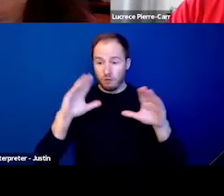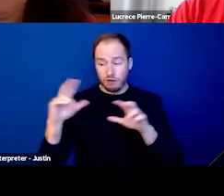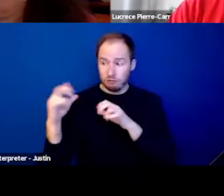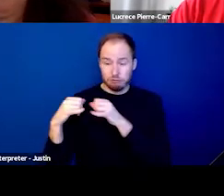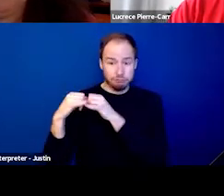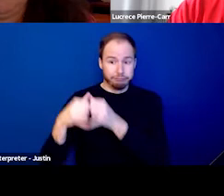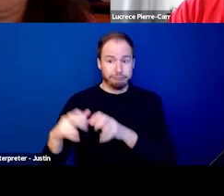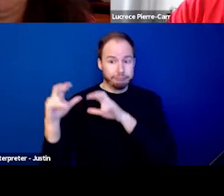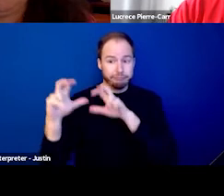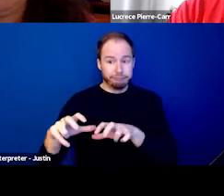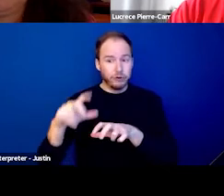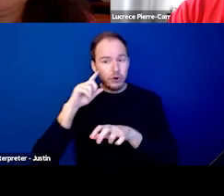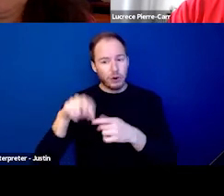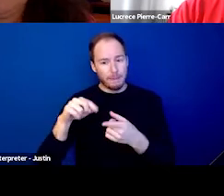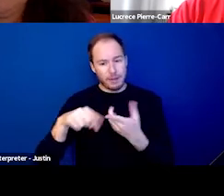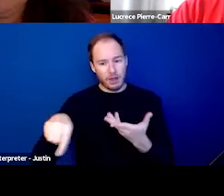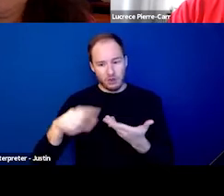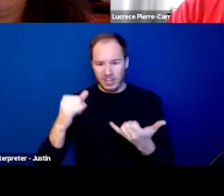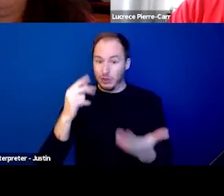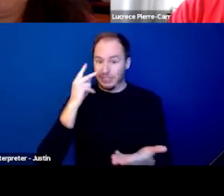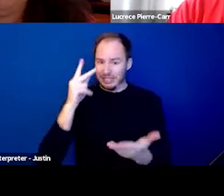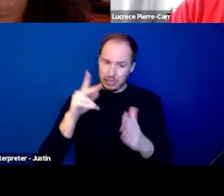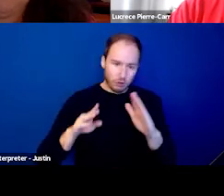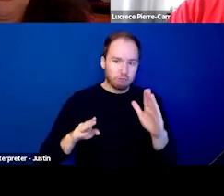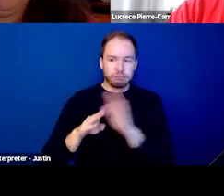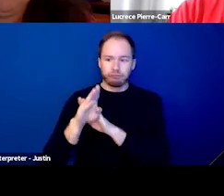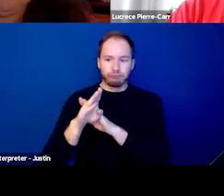that you heard Lucrece talk about. You can see the increase that happened